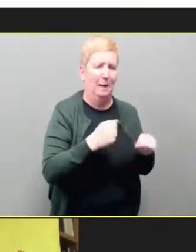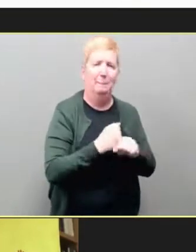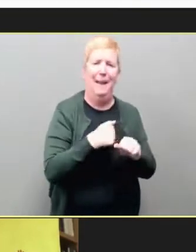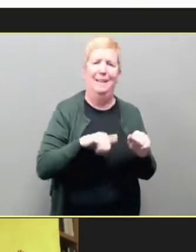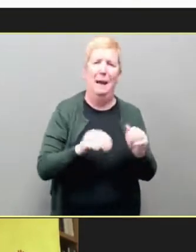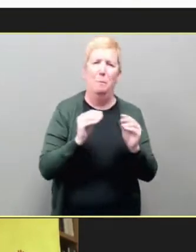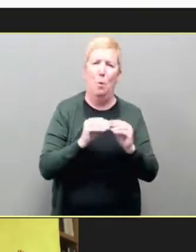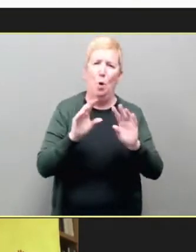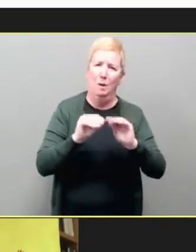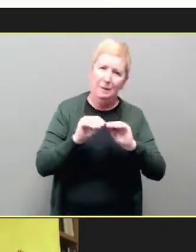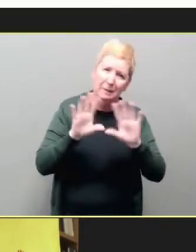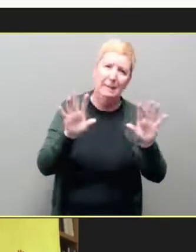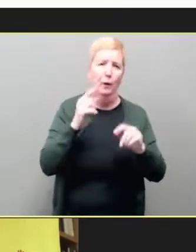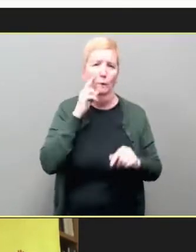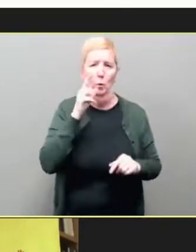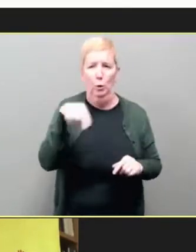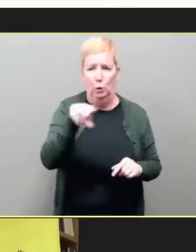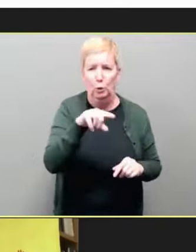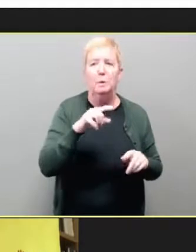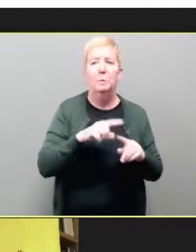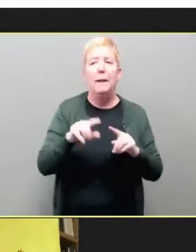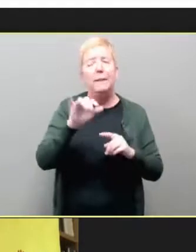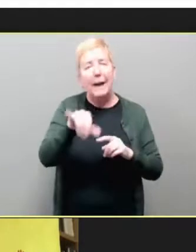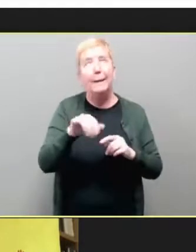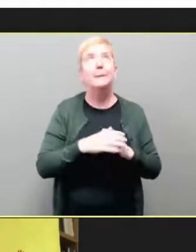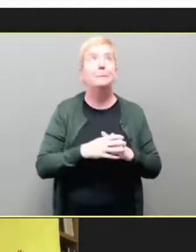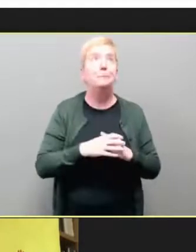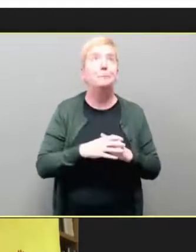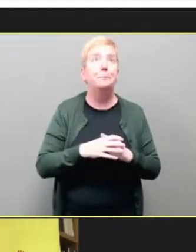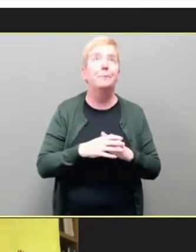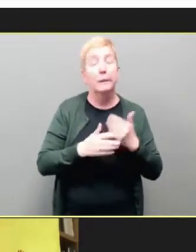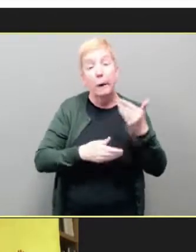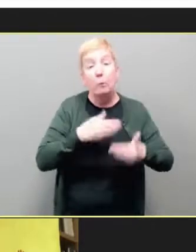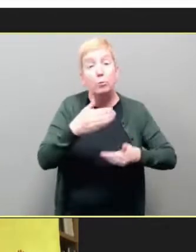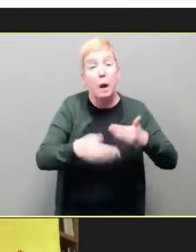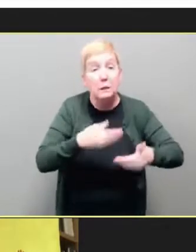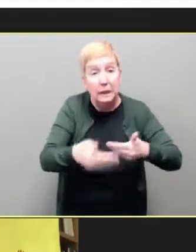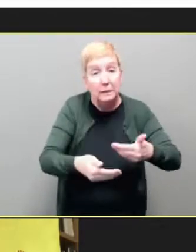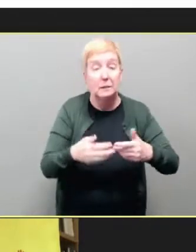transparent. But it is just part of the process and believe it or not catch up